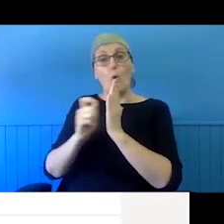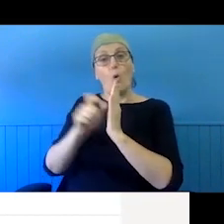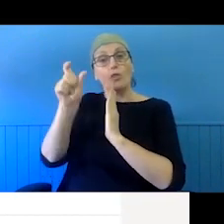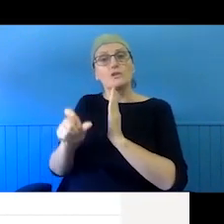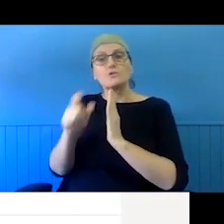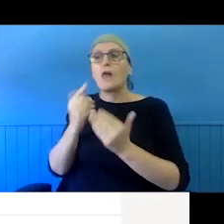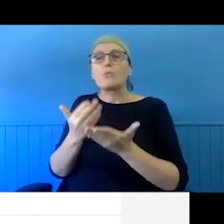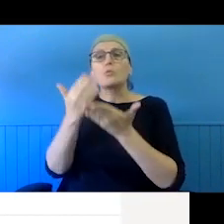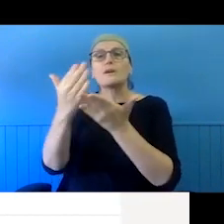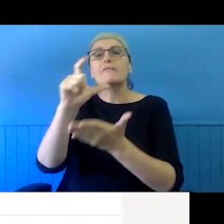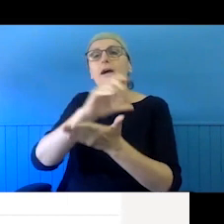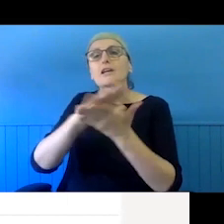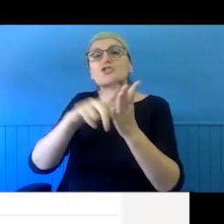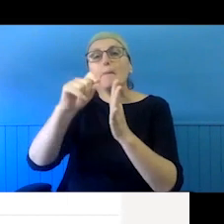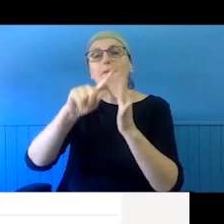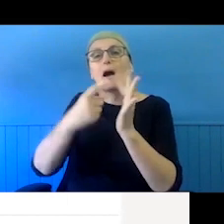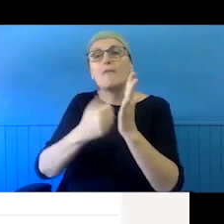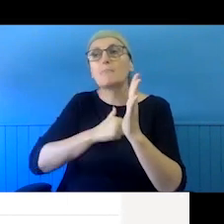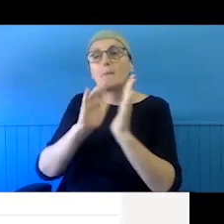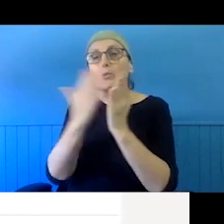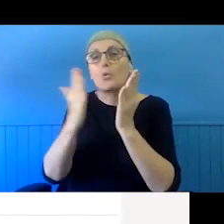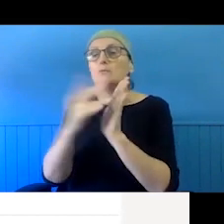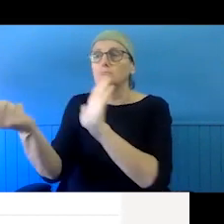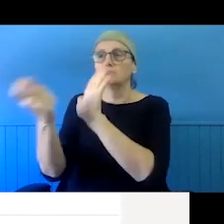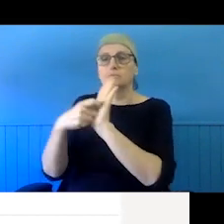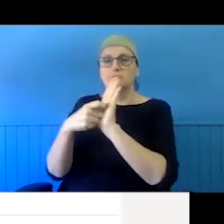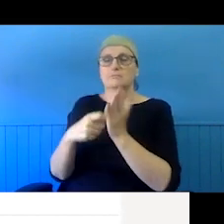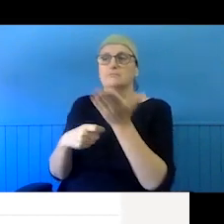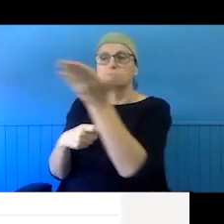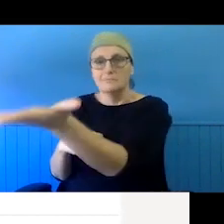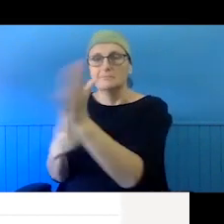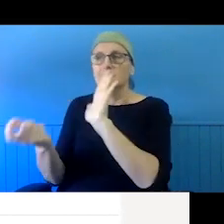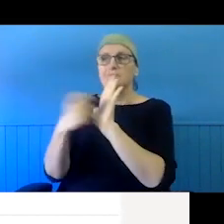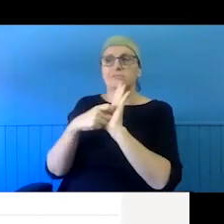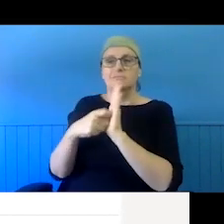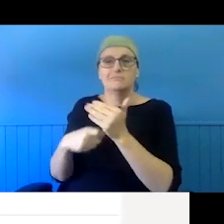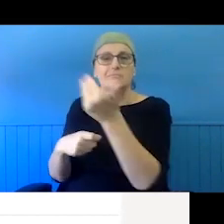that backing. Again, they charge about 5% as a basic level, plus the